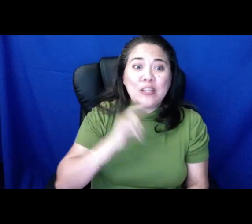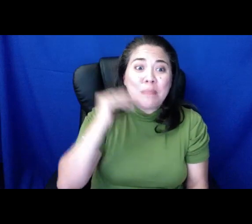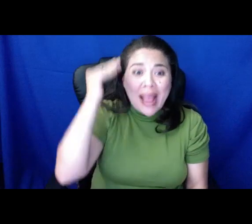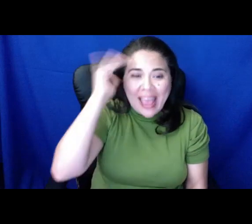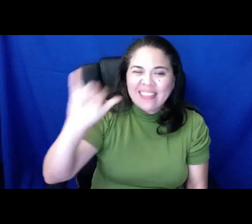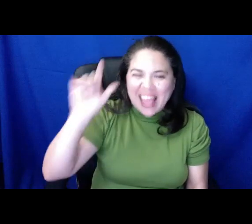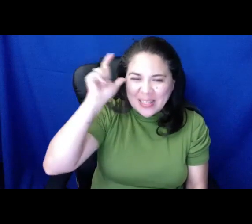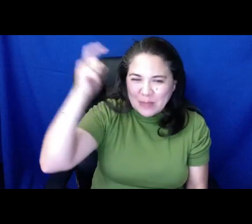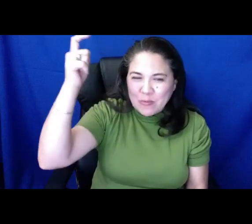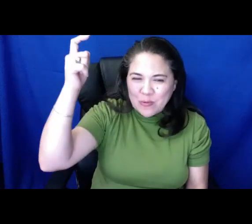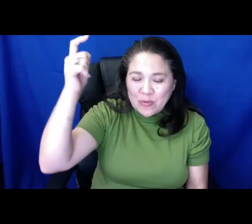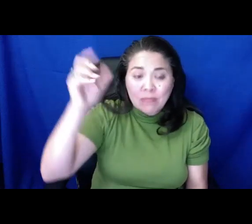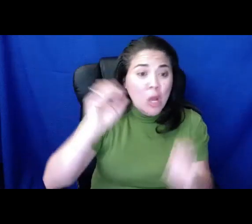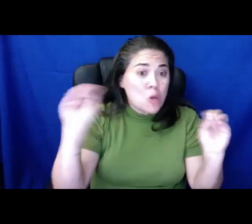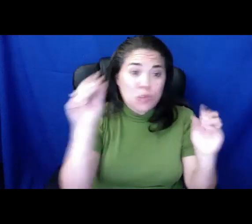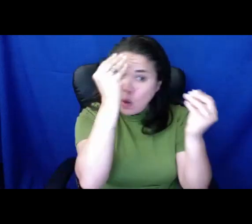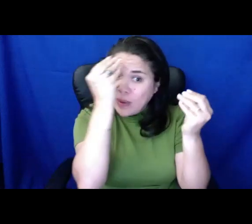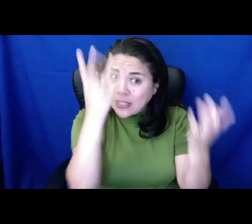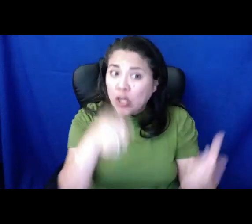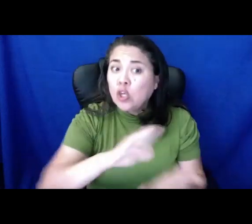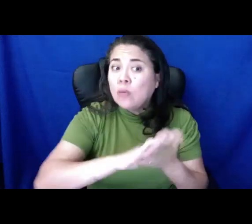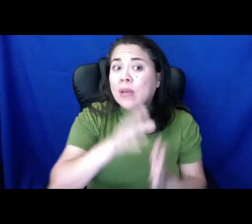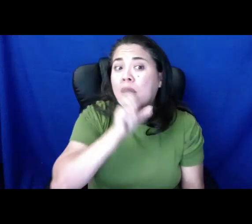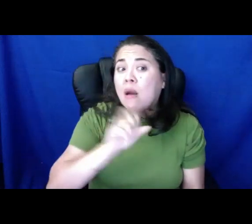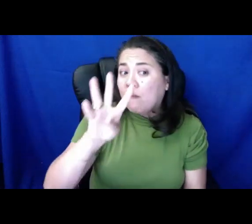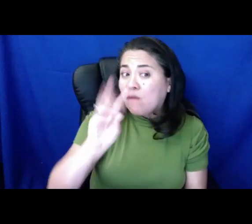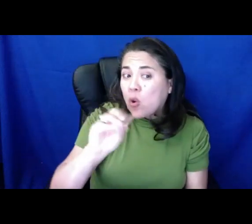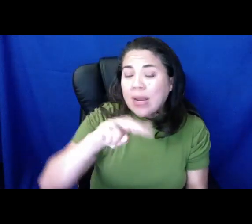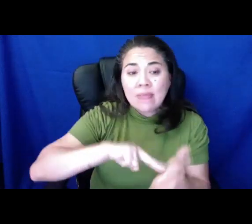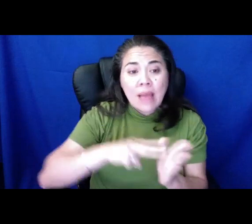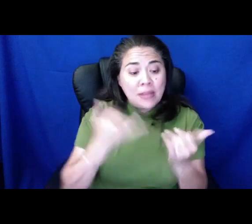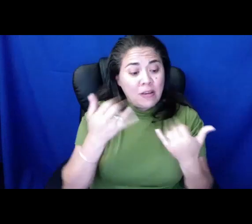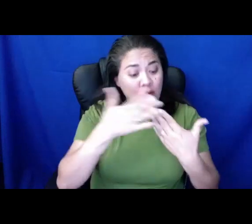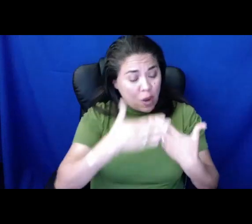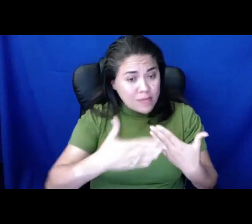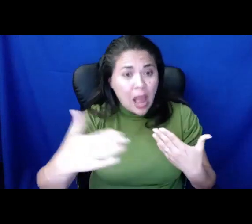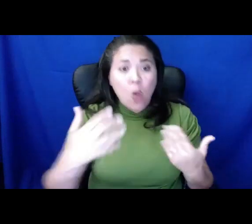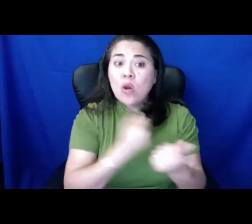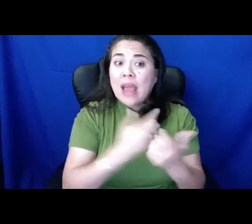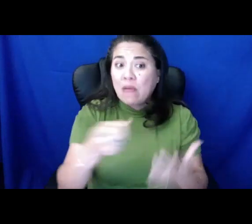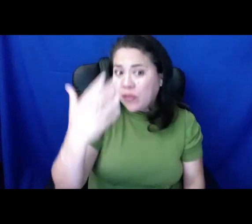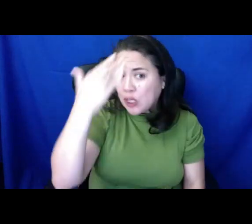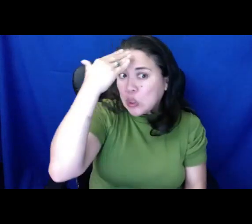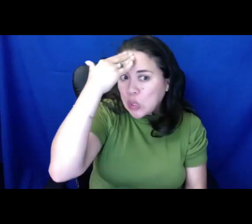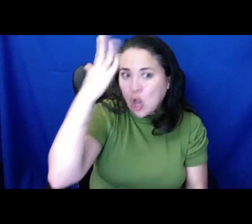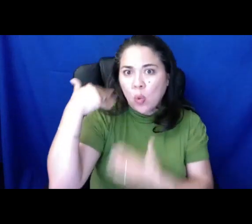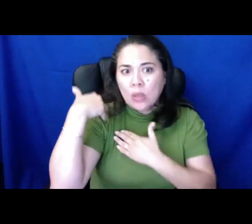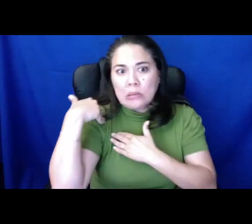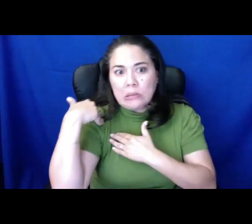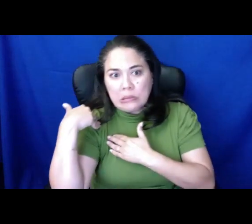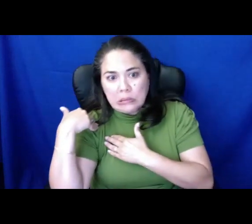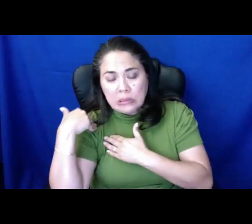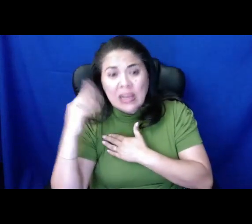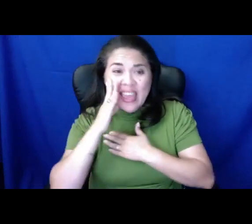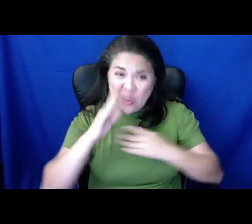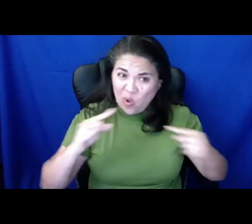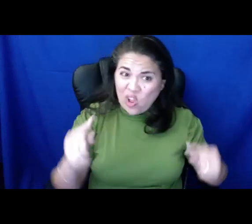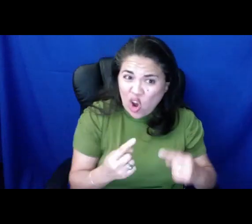Viktoria Valenzuela: No one tells you that being 40 means from now on everything you are aware of will hang on you, it will hurt, more than ever.